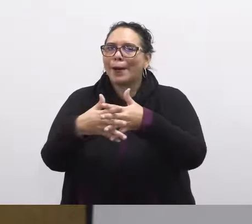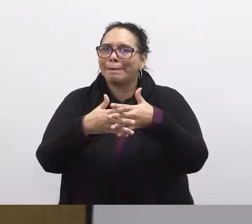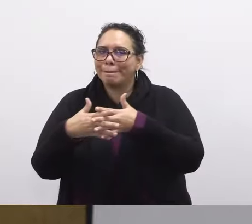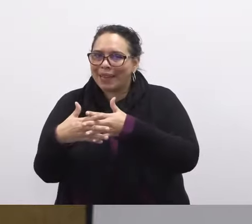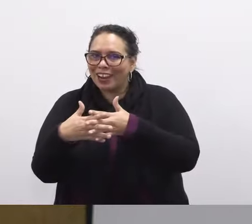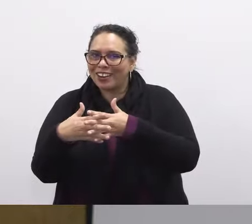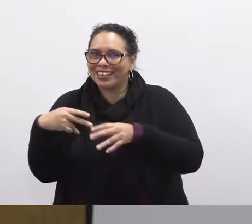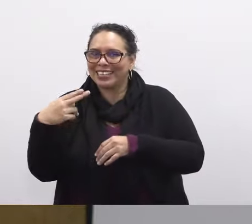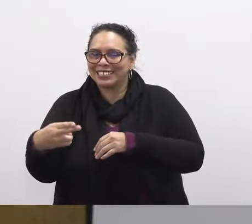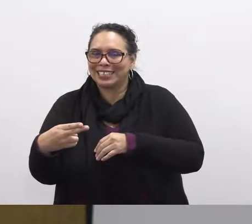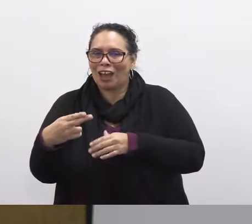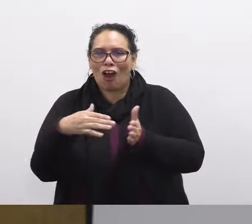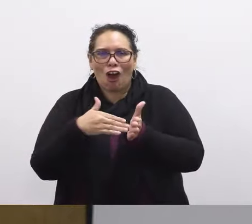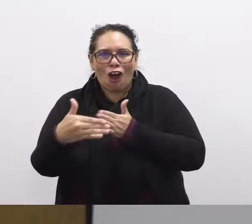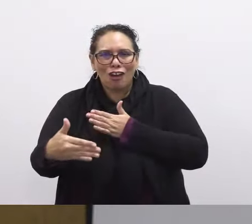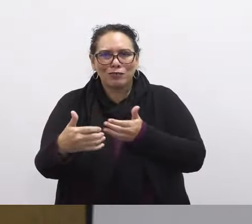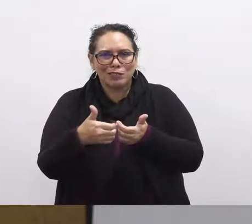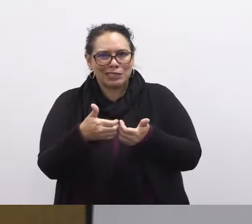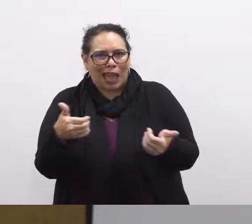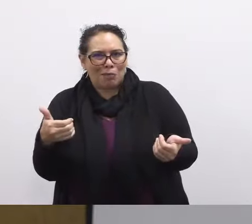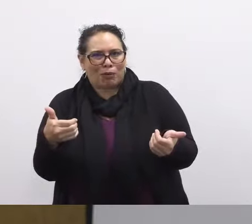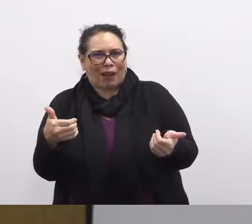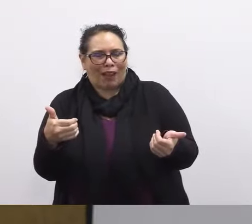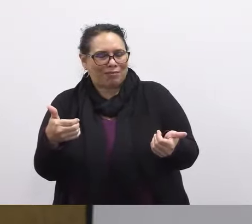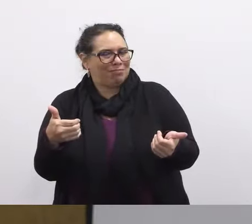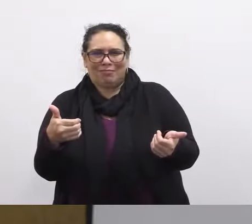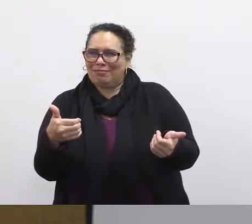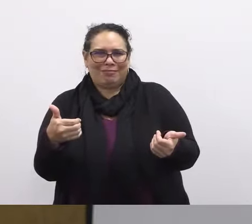but I think that there needs to be a clear meld of the two.